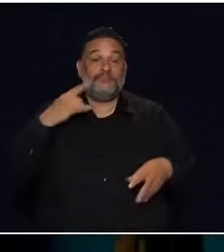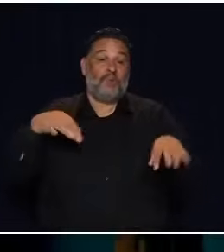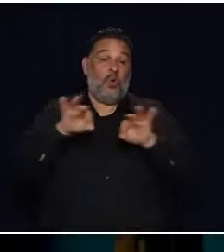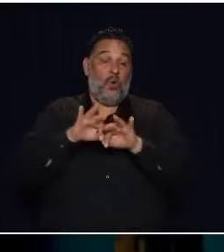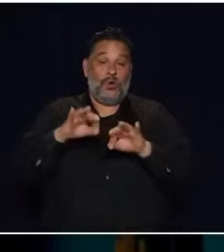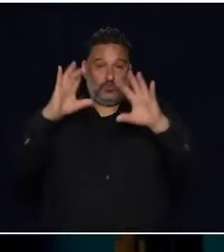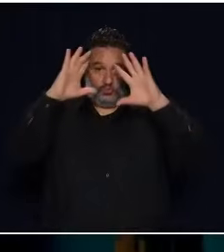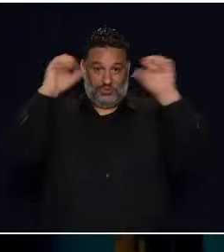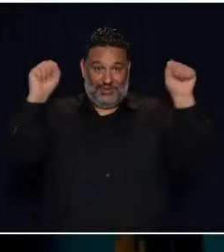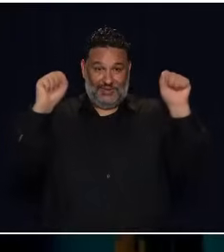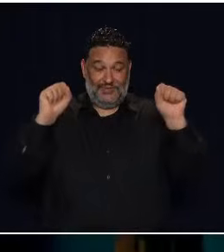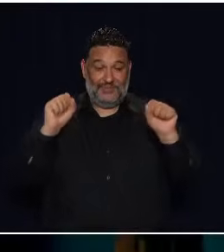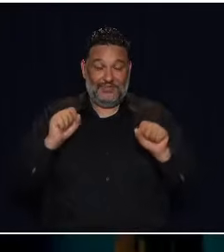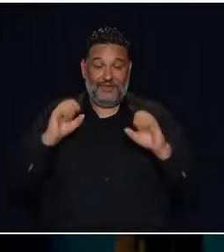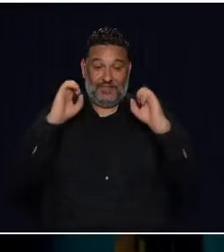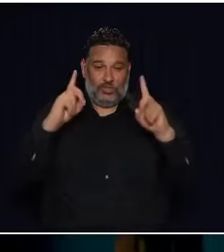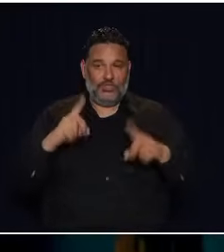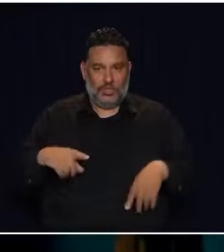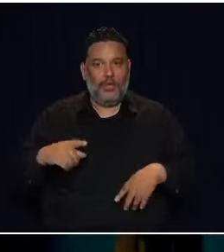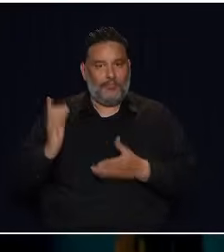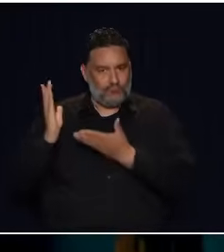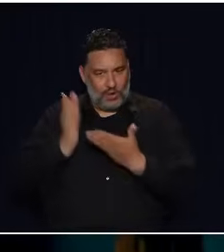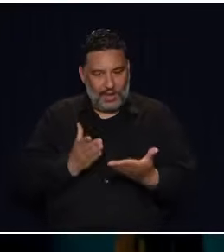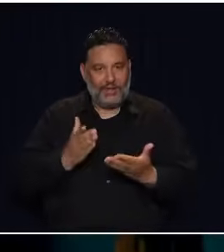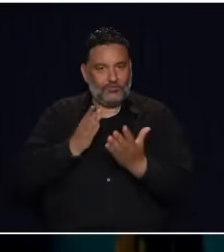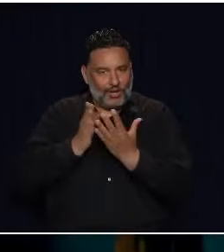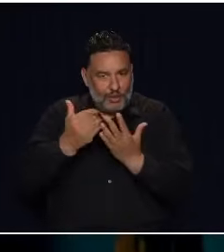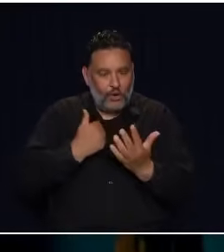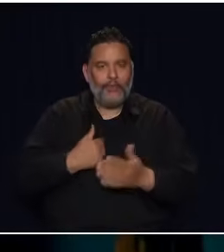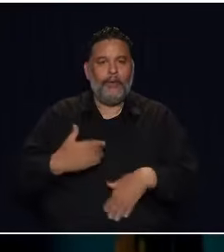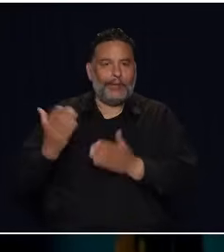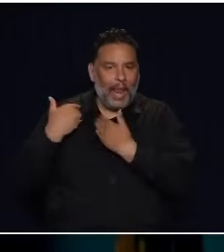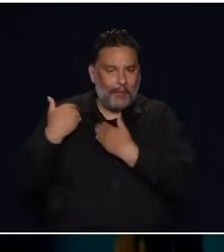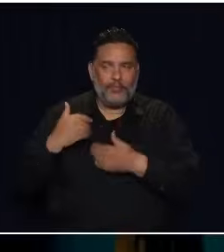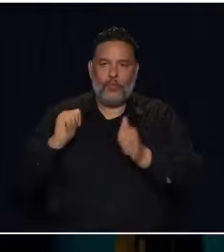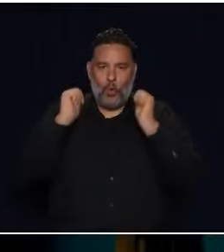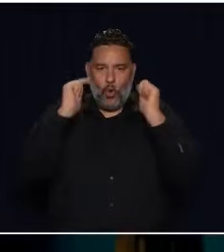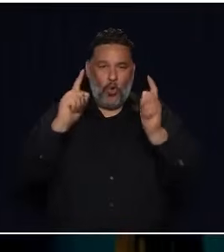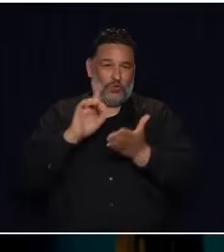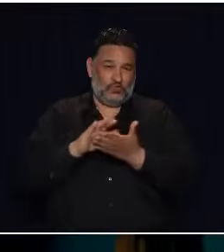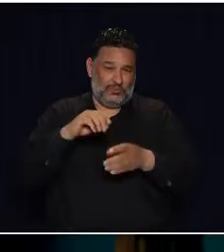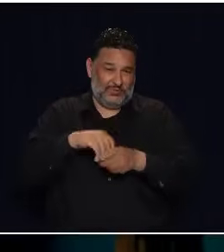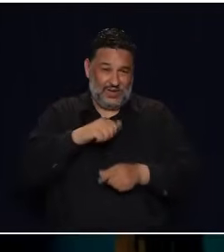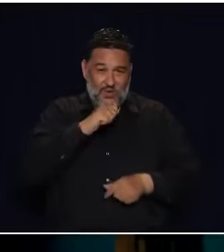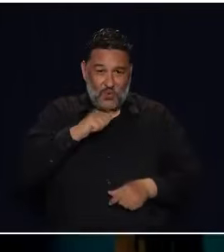AND WHERE THEY ARE BEING SPENT. IT IS VERY IMPORTANT THE SUPERINTENDENT IS BRINGING